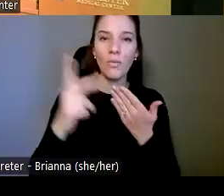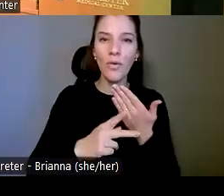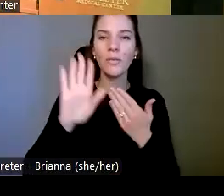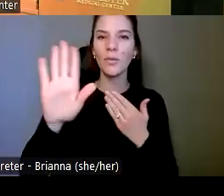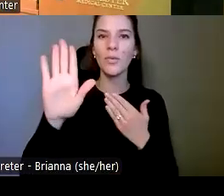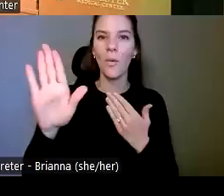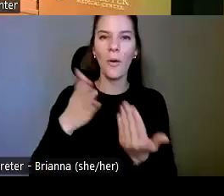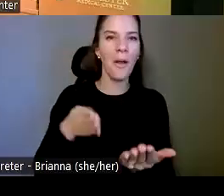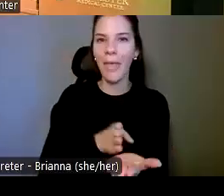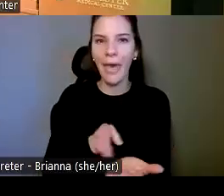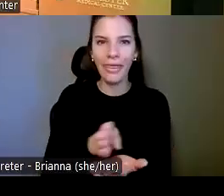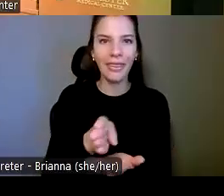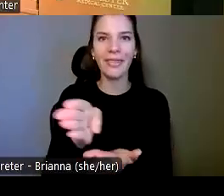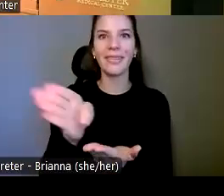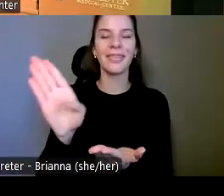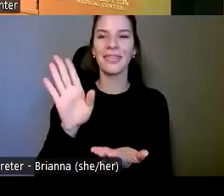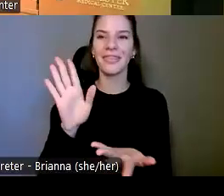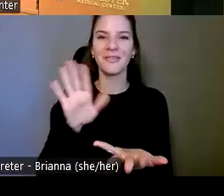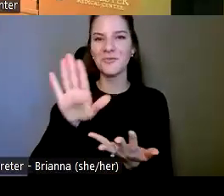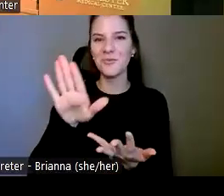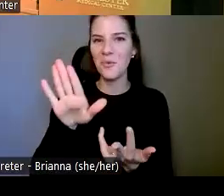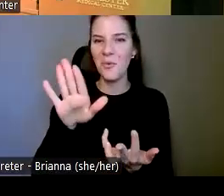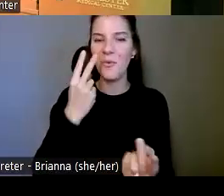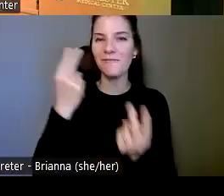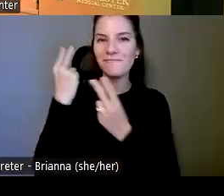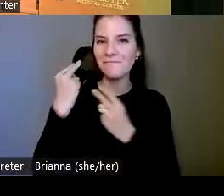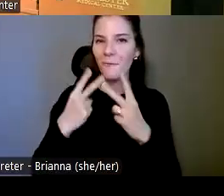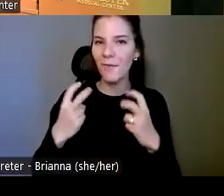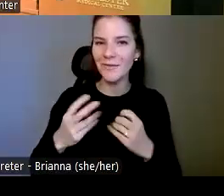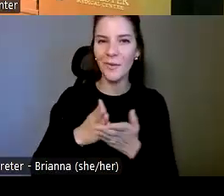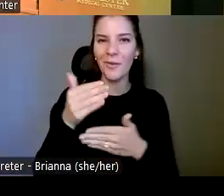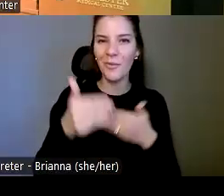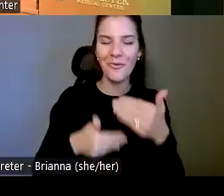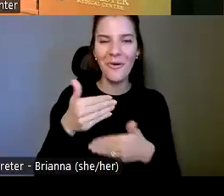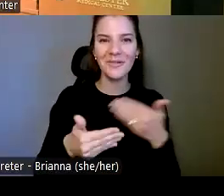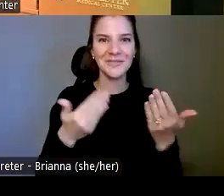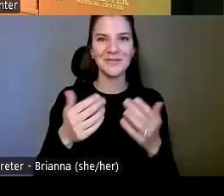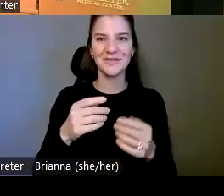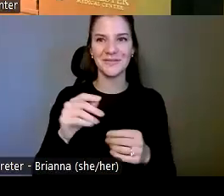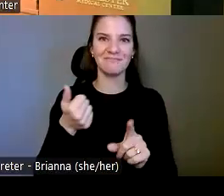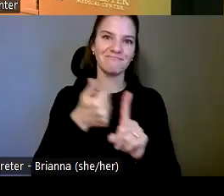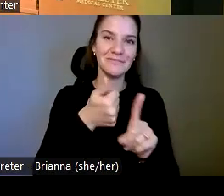to kind of your own reflections on on where you were and where you wanted to be and then how you